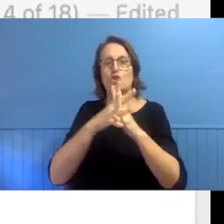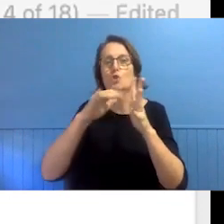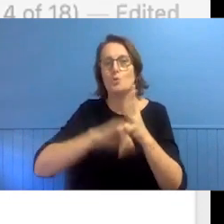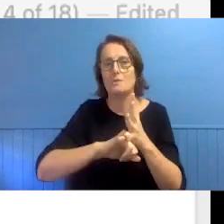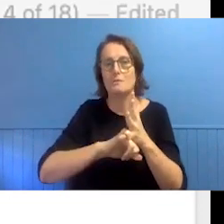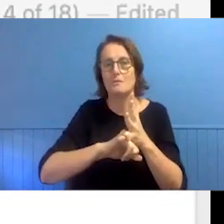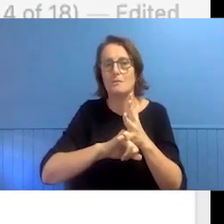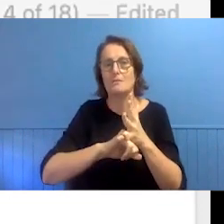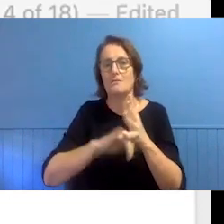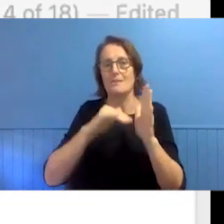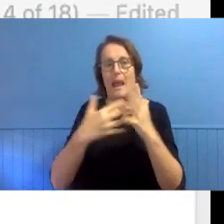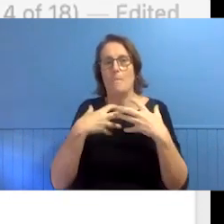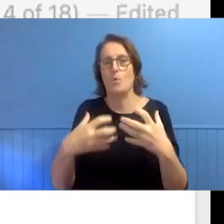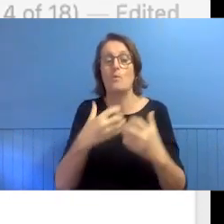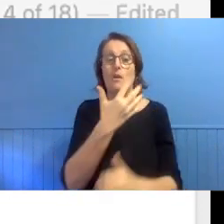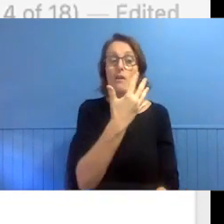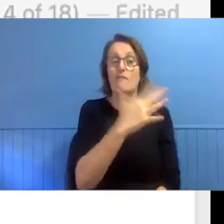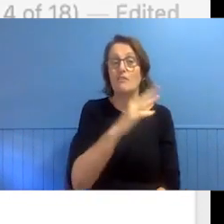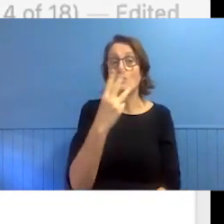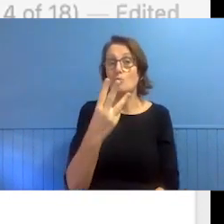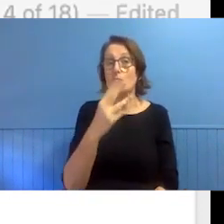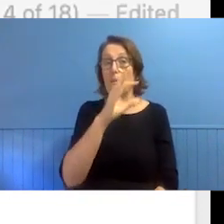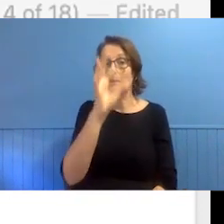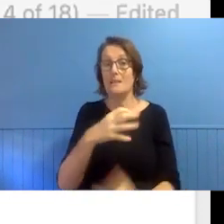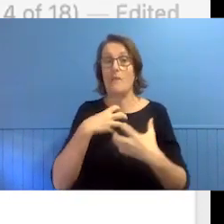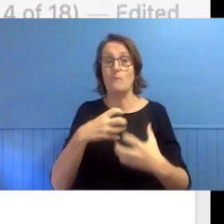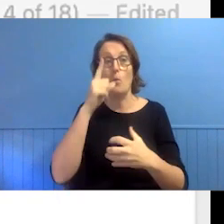socialising as a family. 51% are watching more shows on streaming